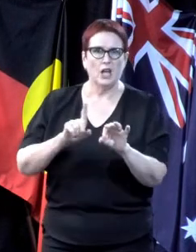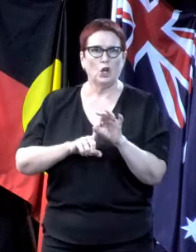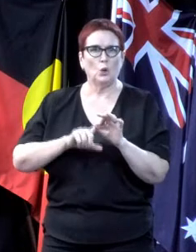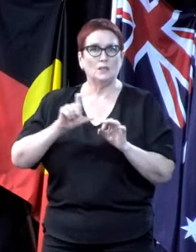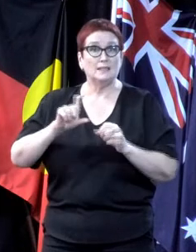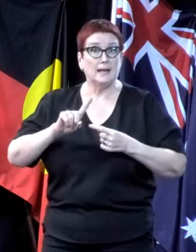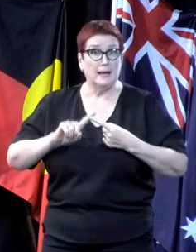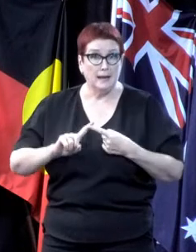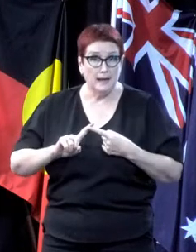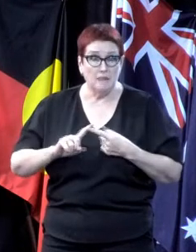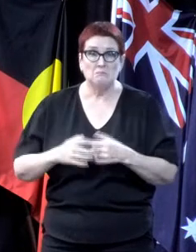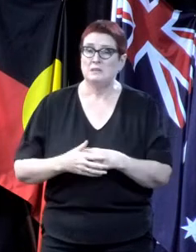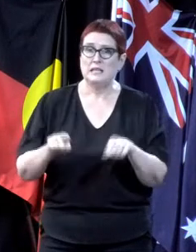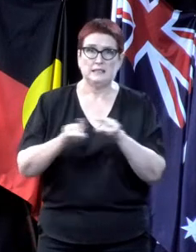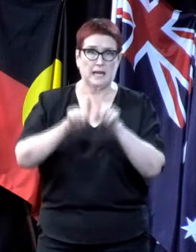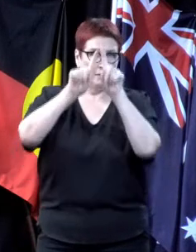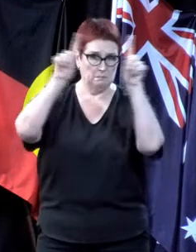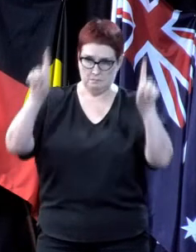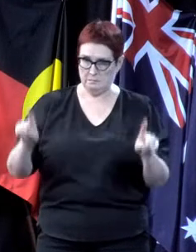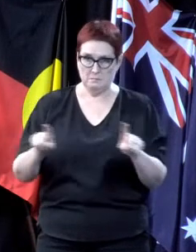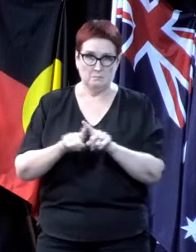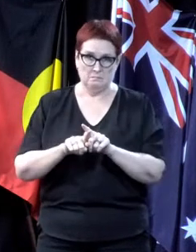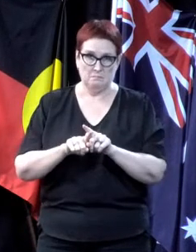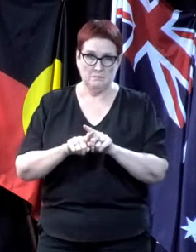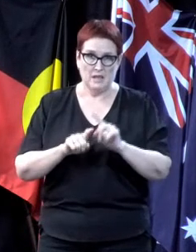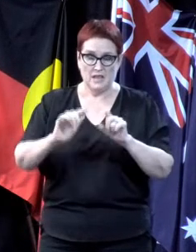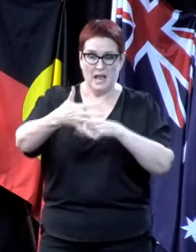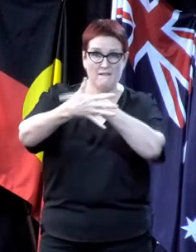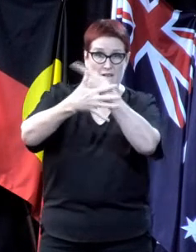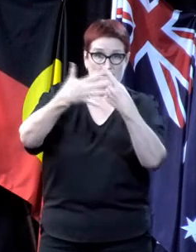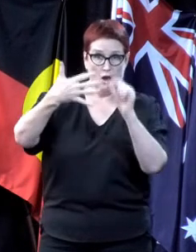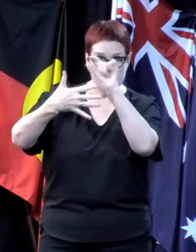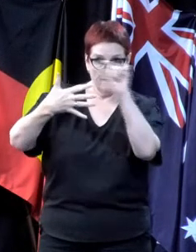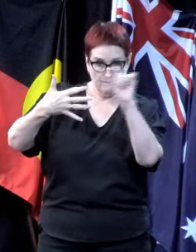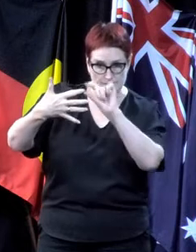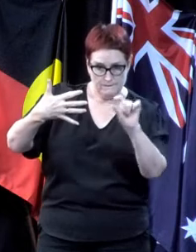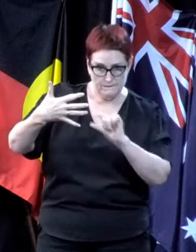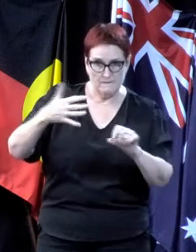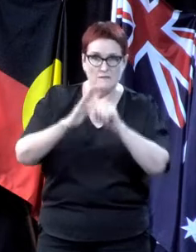It's the same format. And, in under the five headings of curriculum plans